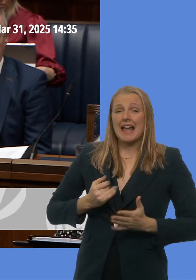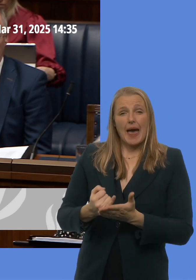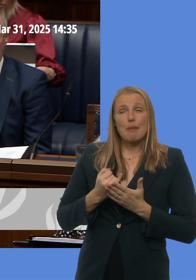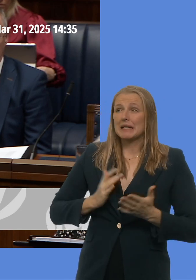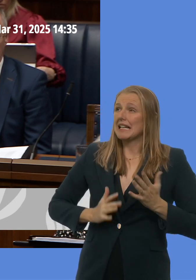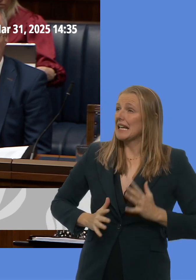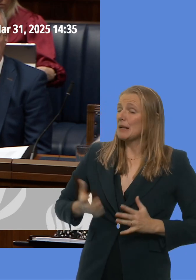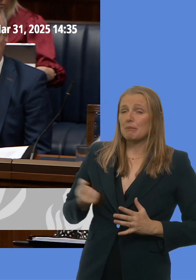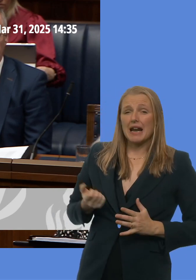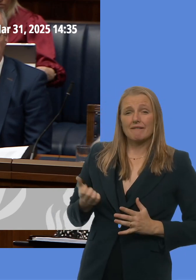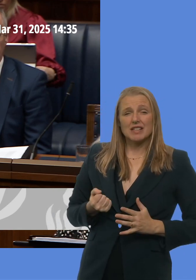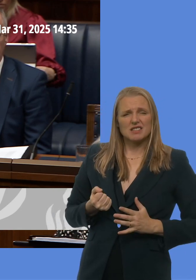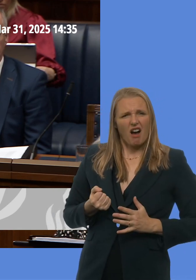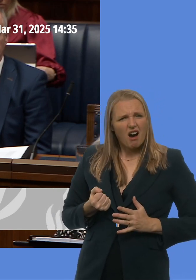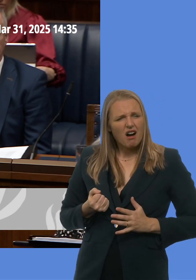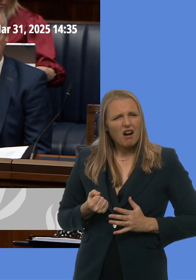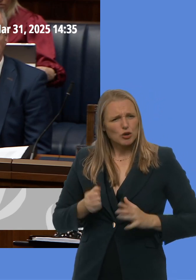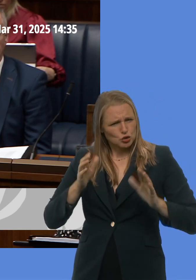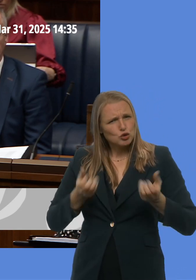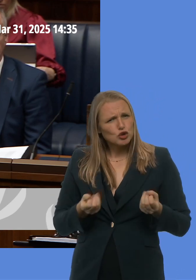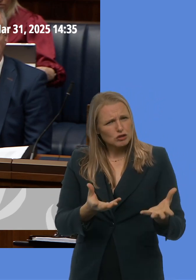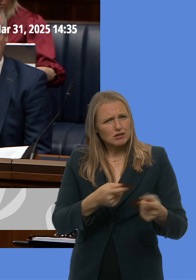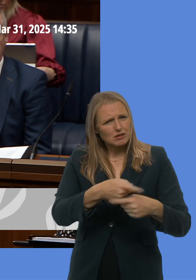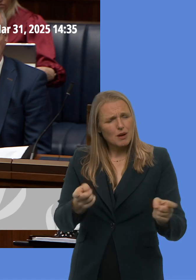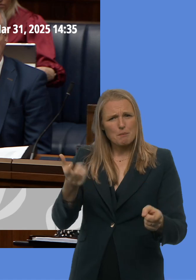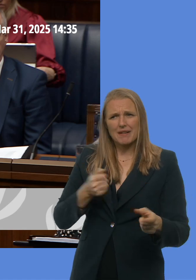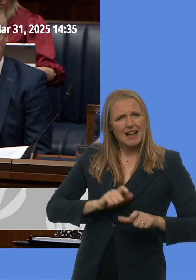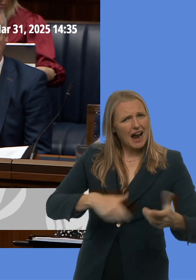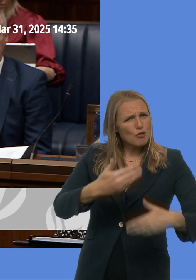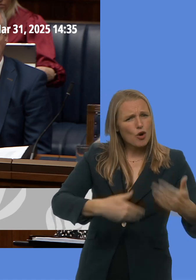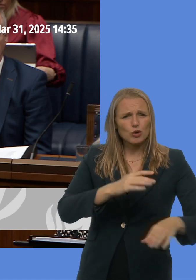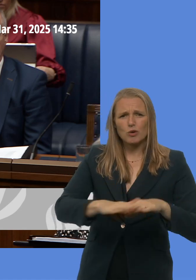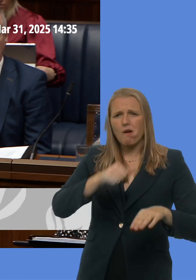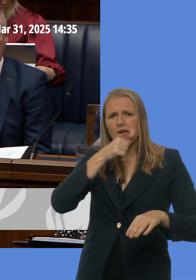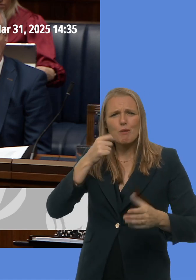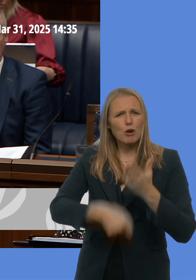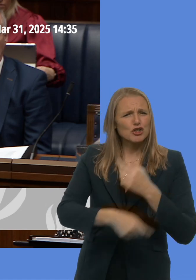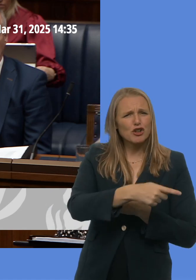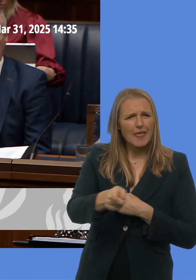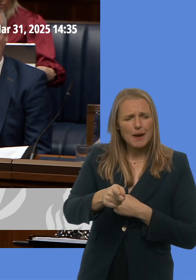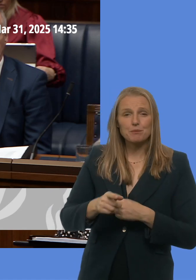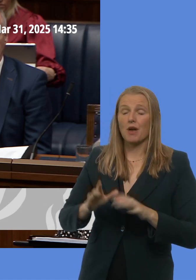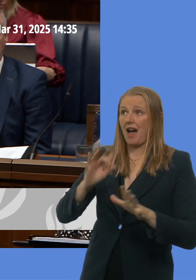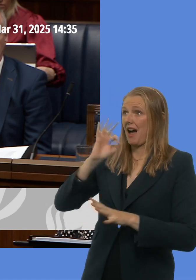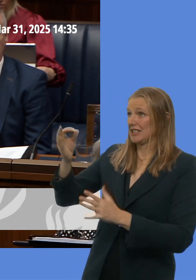penalised because of this. I urge the Chancellor to reverse these decisions and to put in place the necessary steps